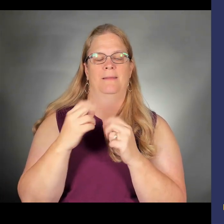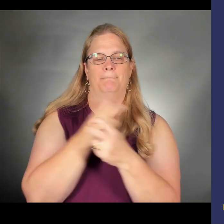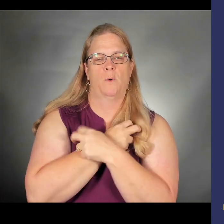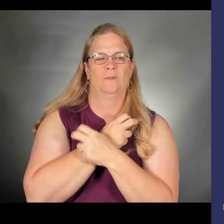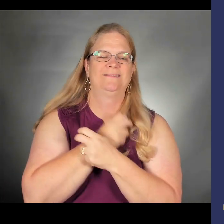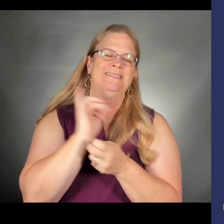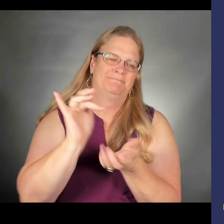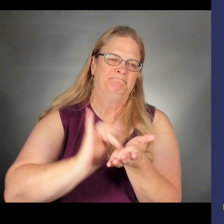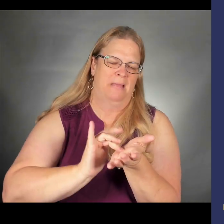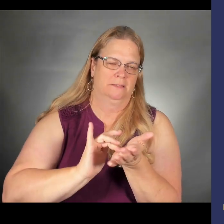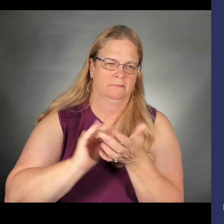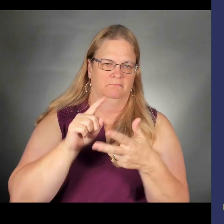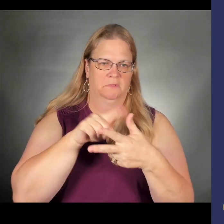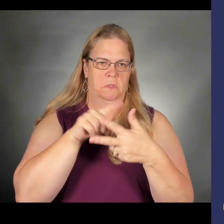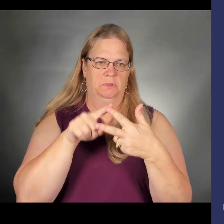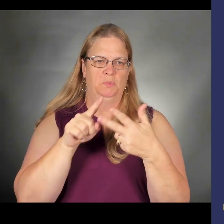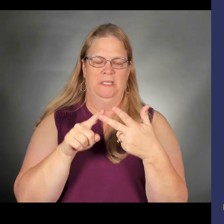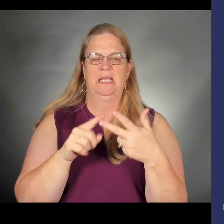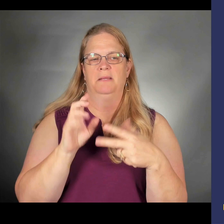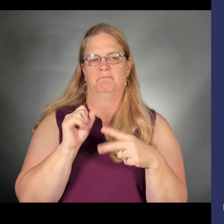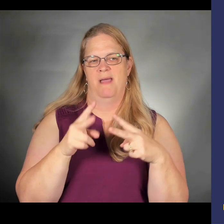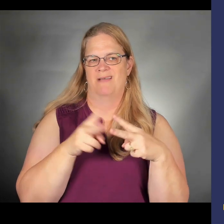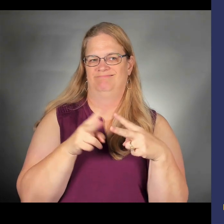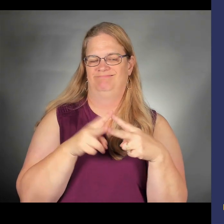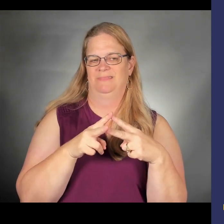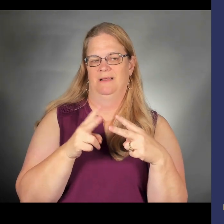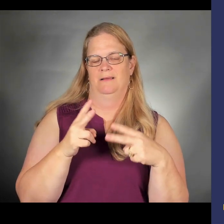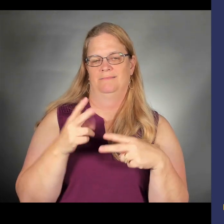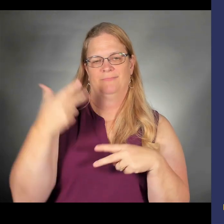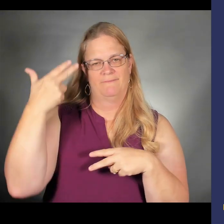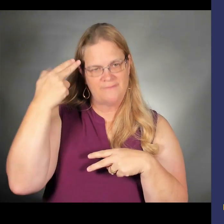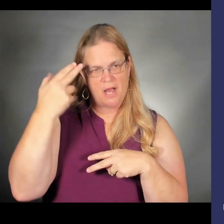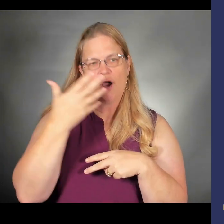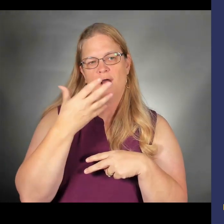typically by hanging; as well as poisoning or overdosing on medication.